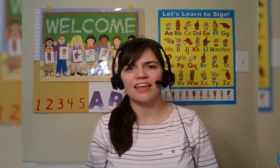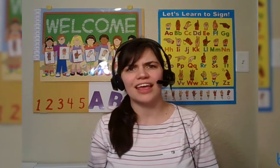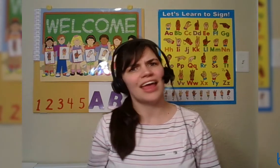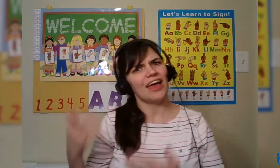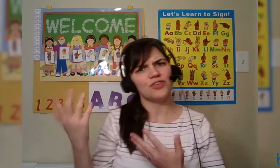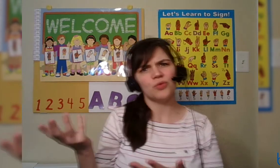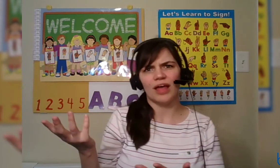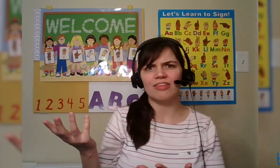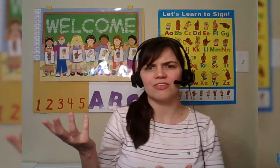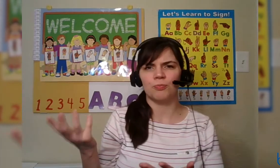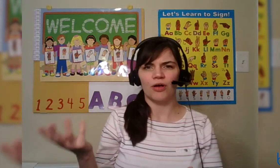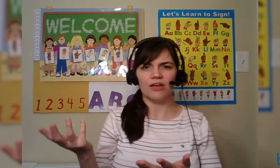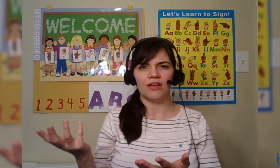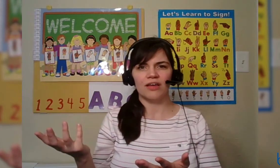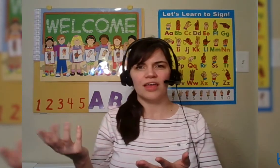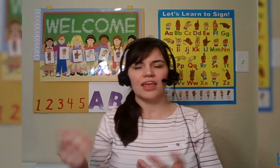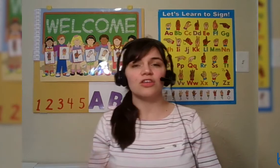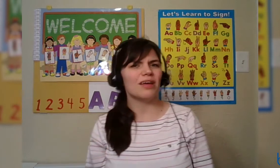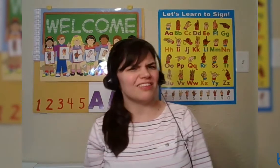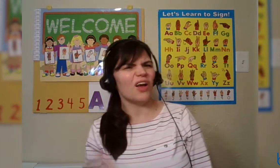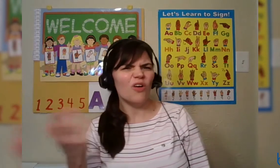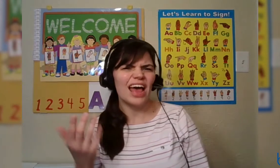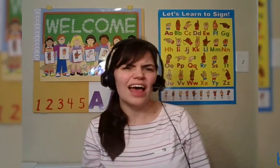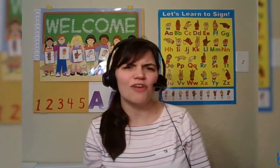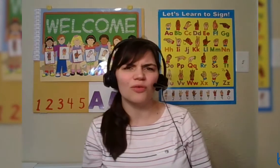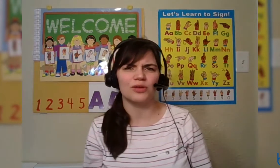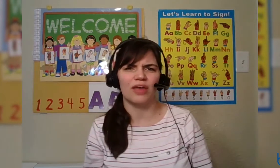say, "Have you read this book?" And you might say, "Oh yeah, I've already read that."